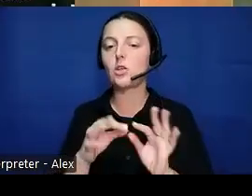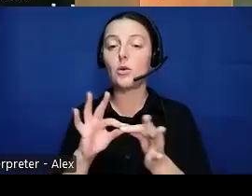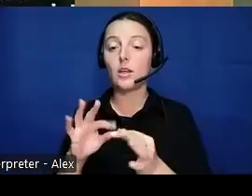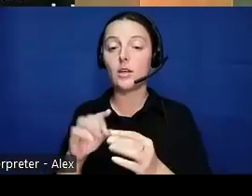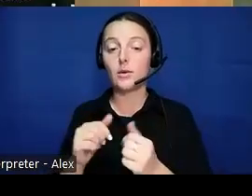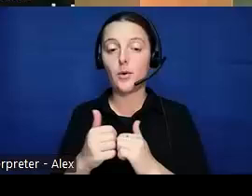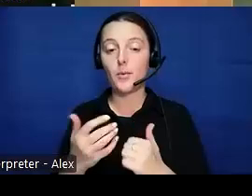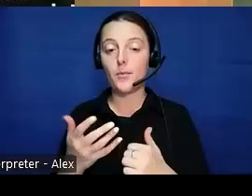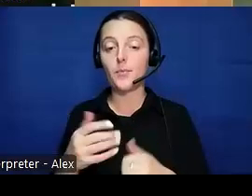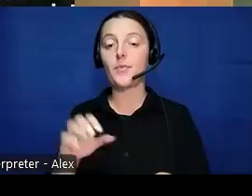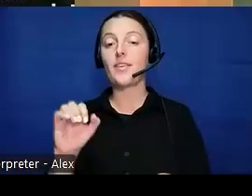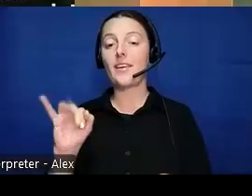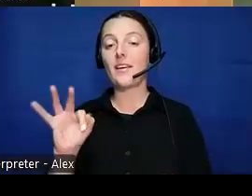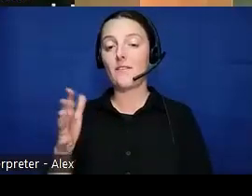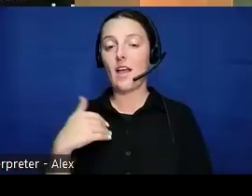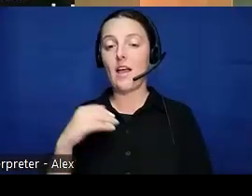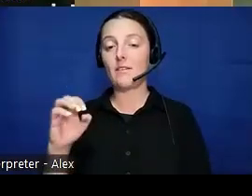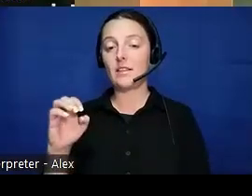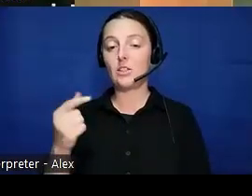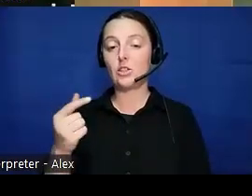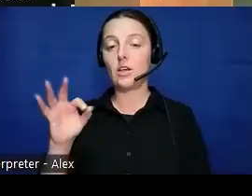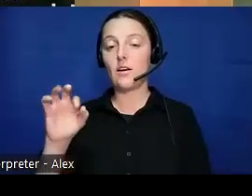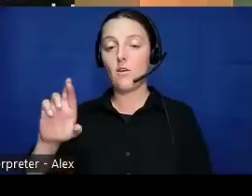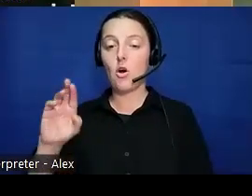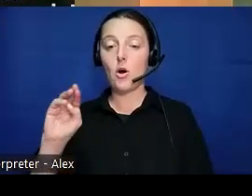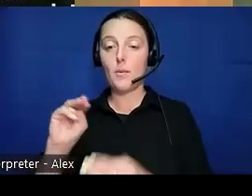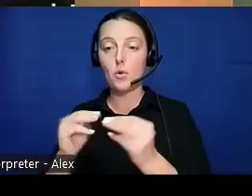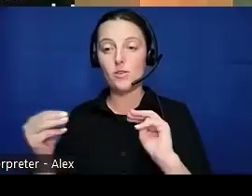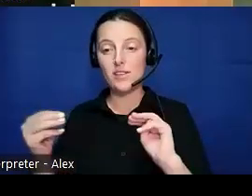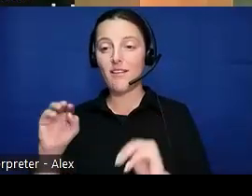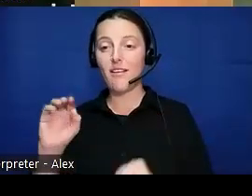cancer they have less depression. What I found was that this was partially mediated through